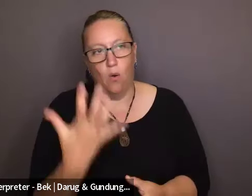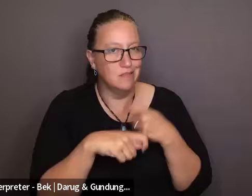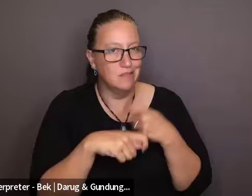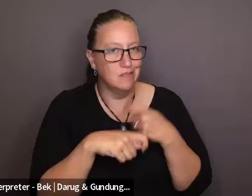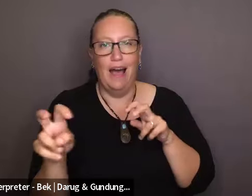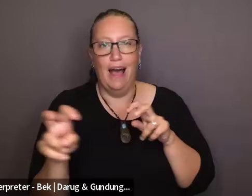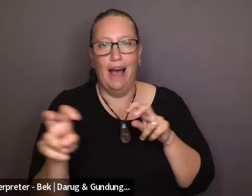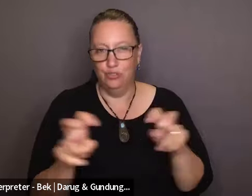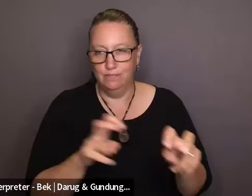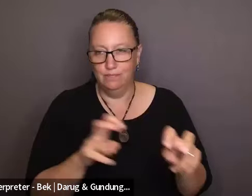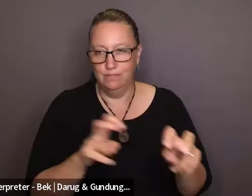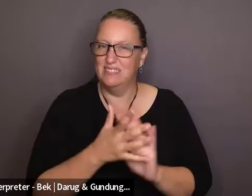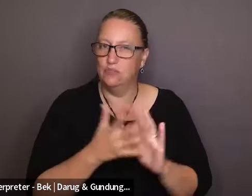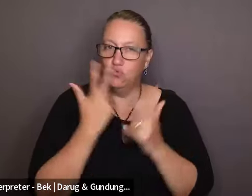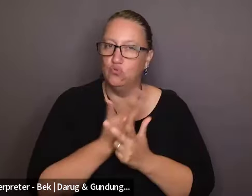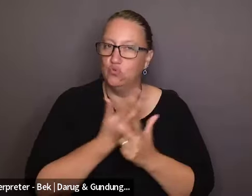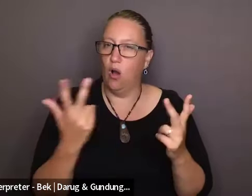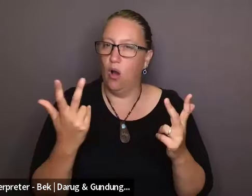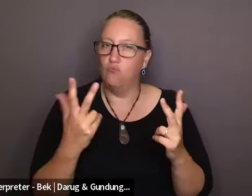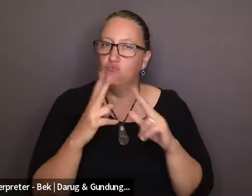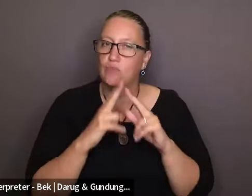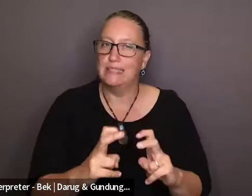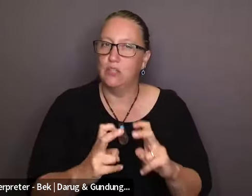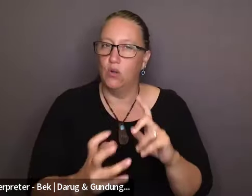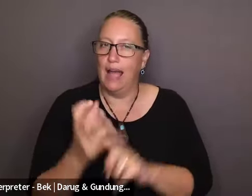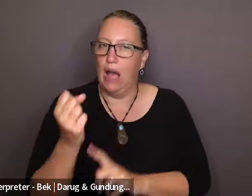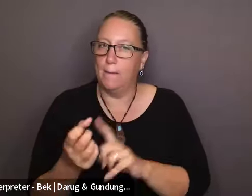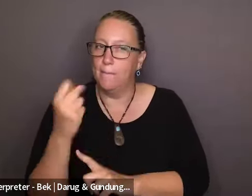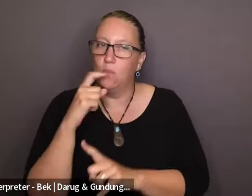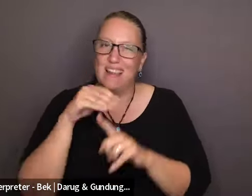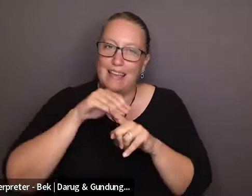create the research, and driving that evidence into